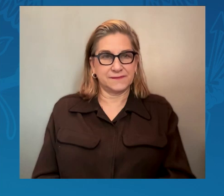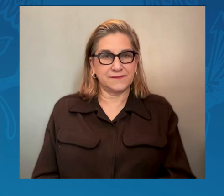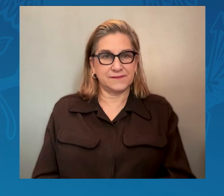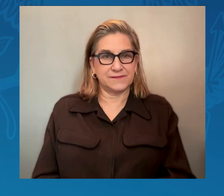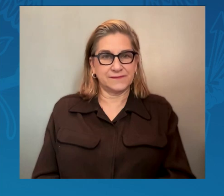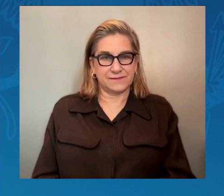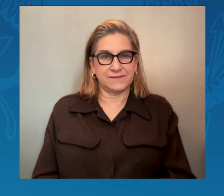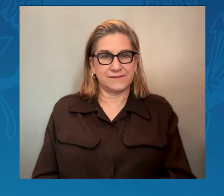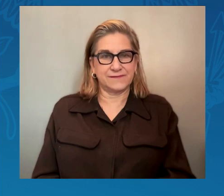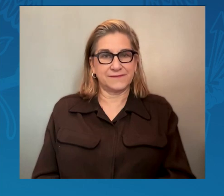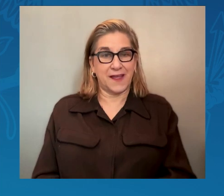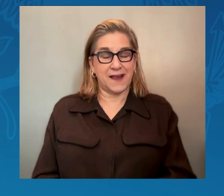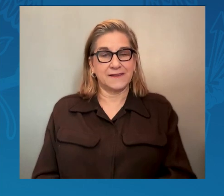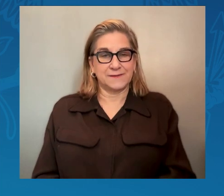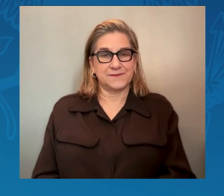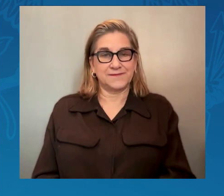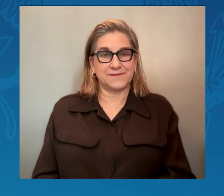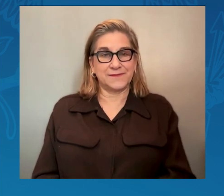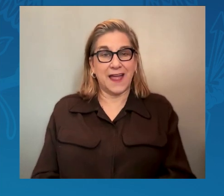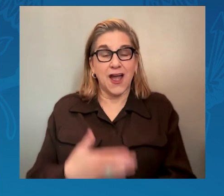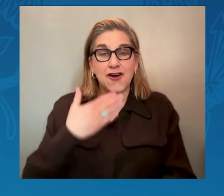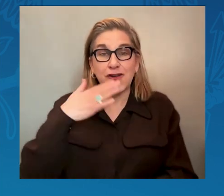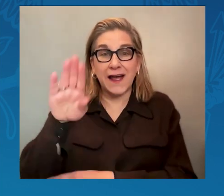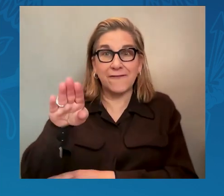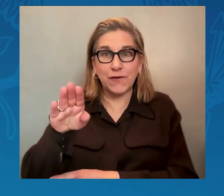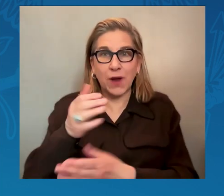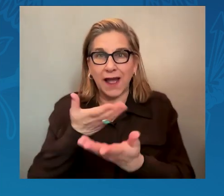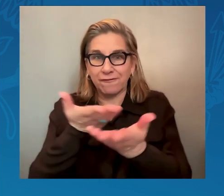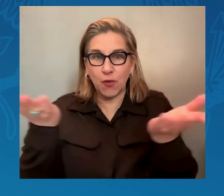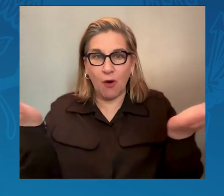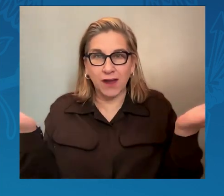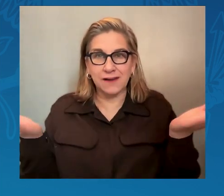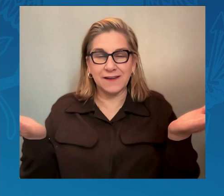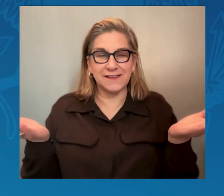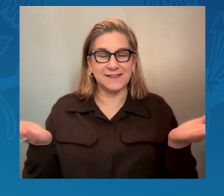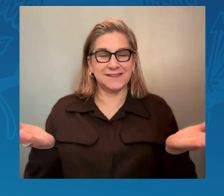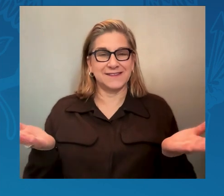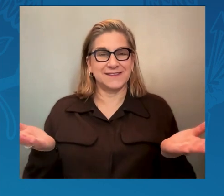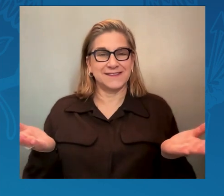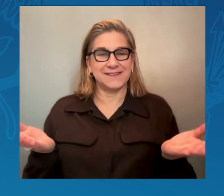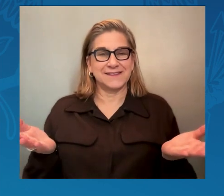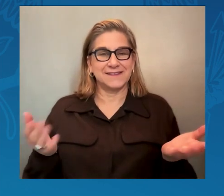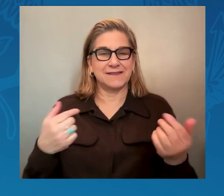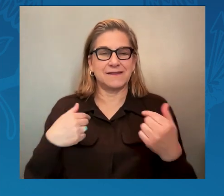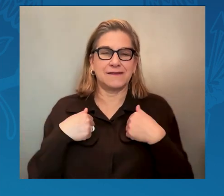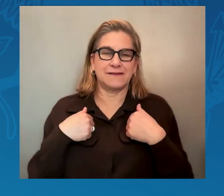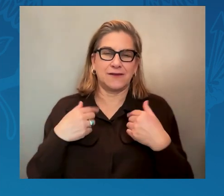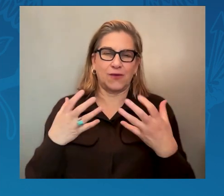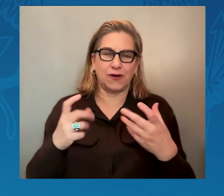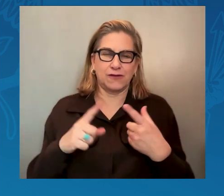The Vice President: Well, good afternoon, everyone, I want to thank the members of the cabinet,